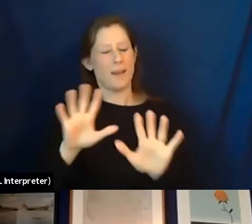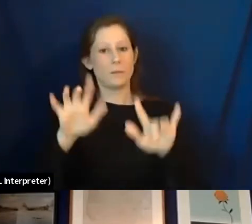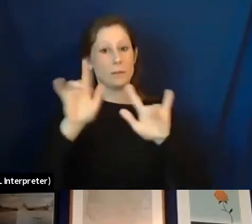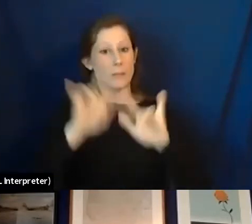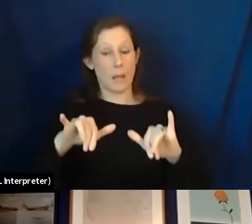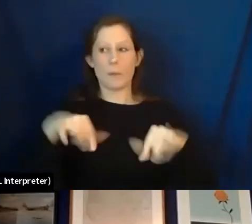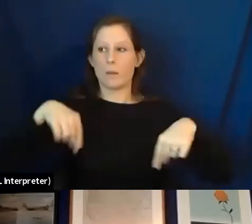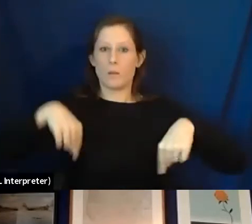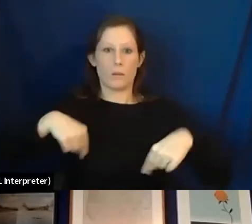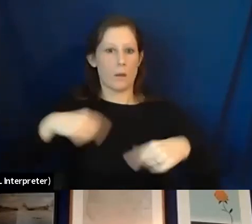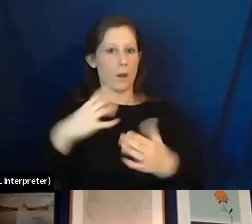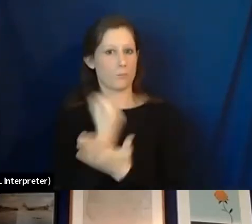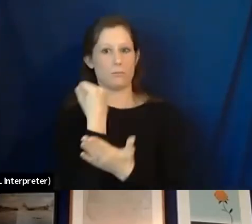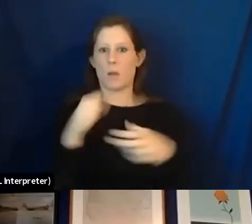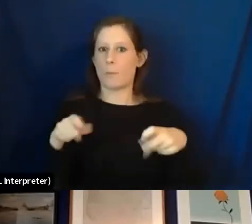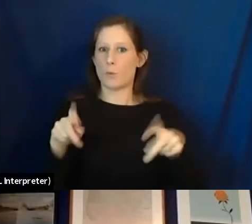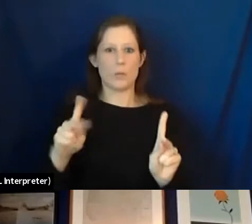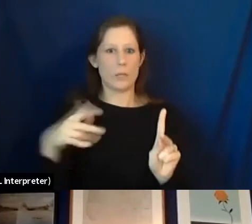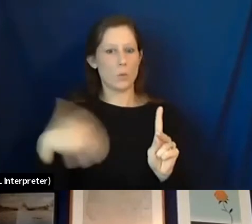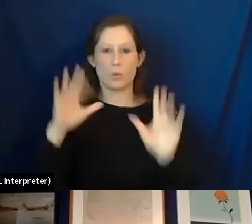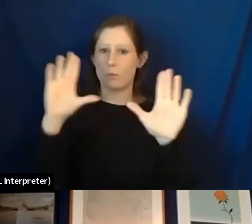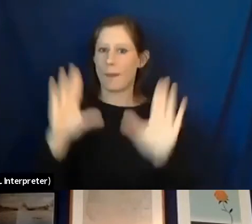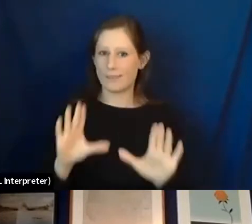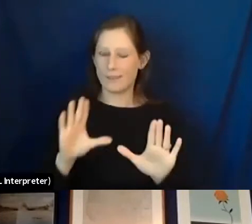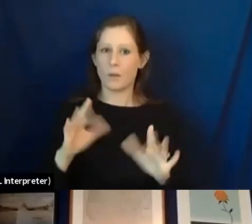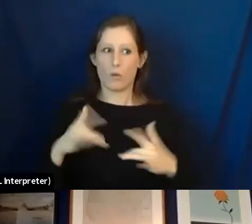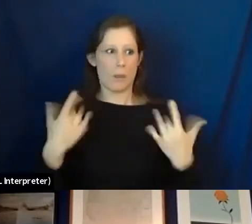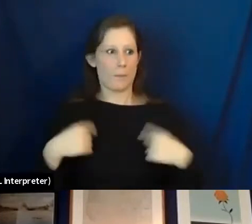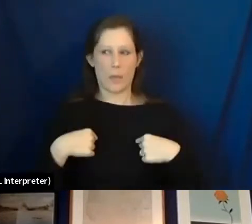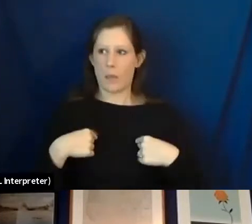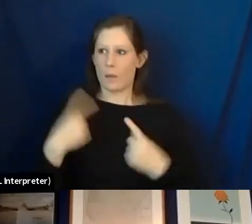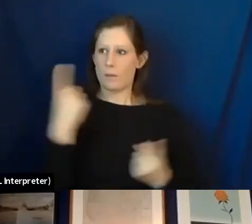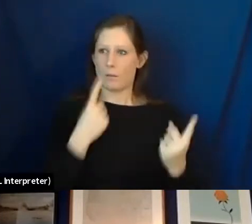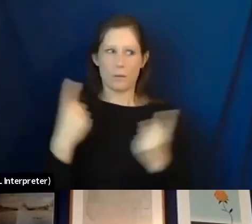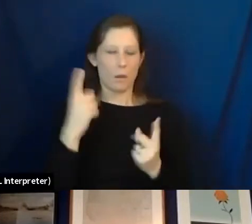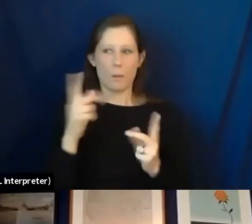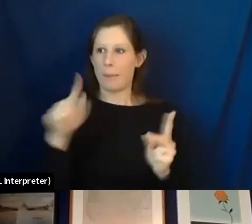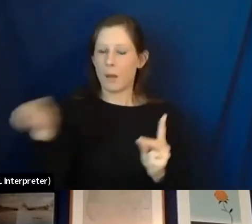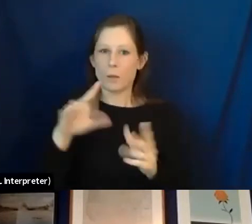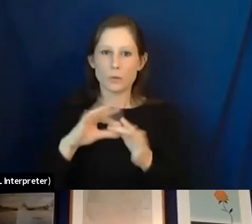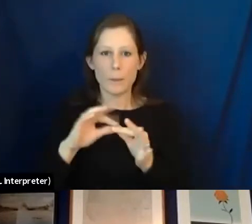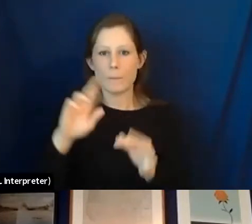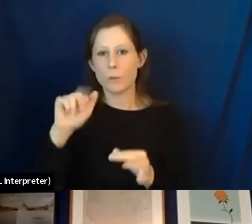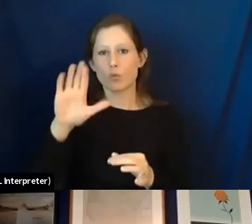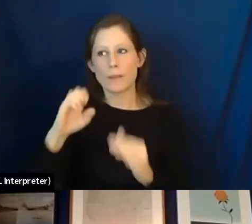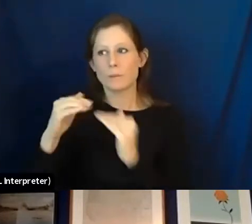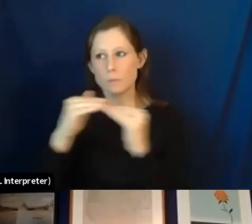opportunity it thrills me to have people talk about racial equity and our cultural institutions